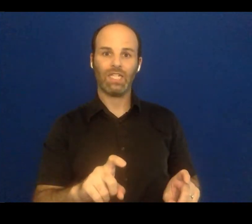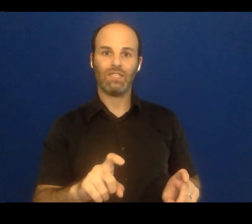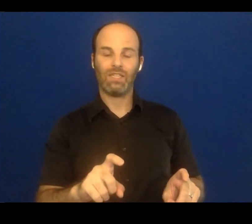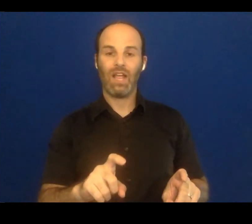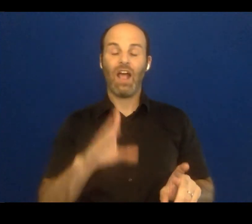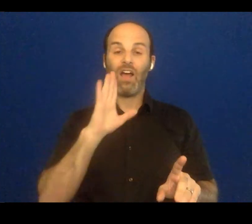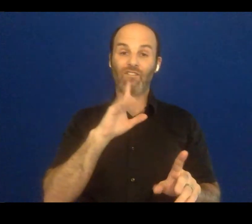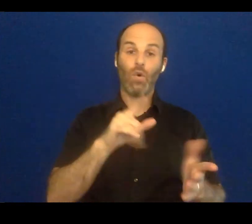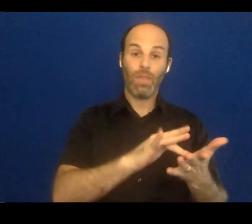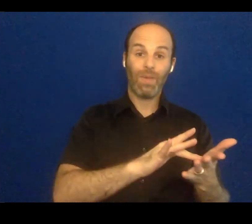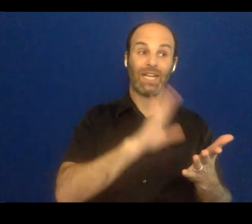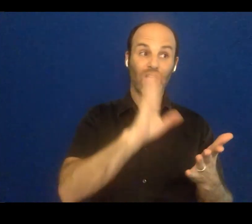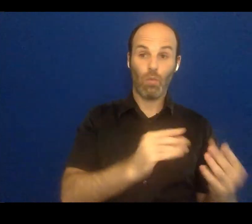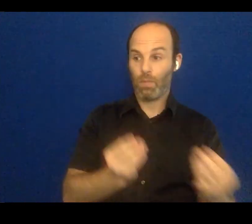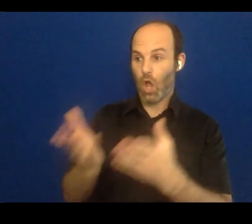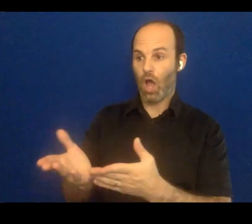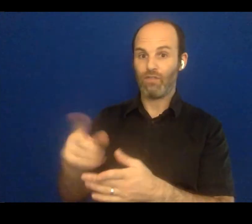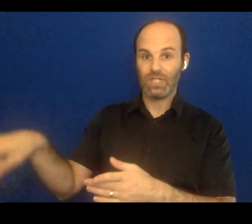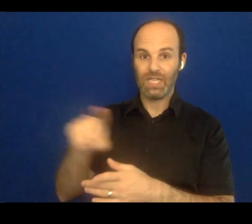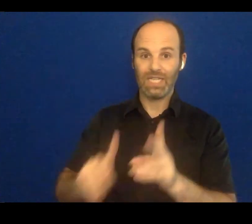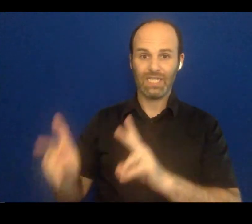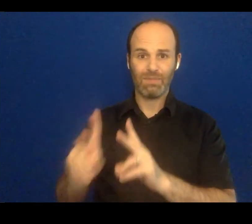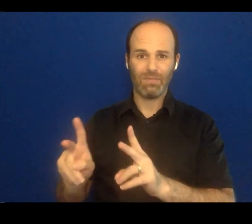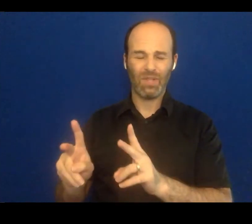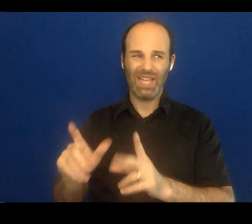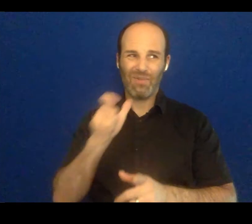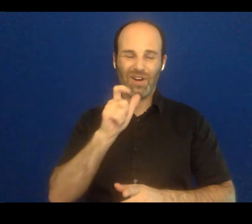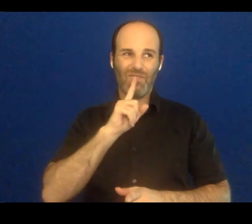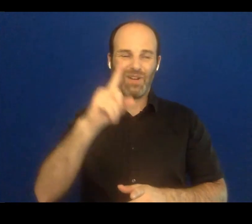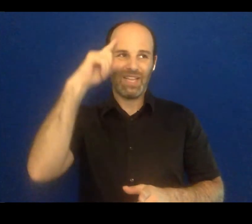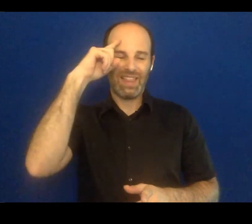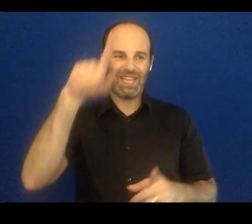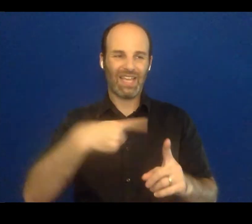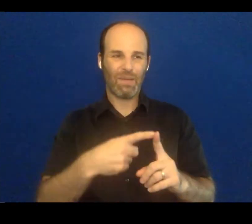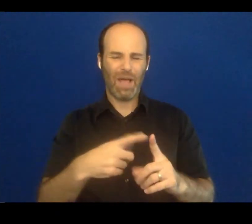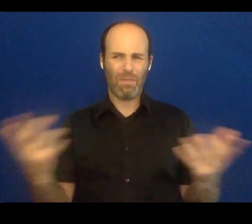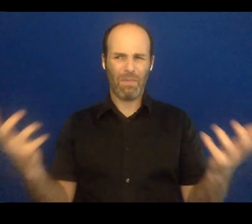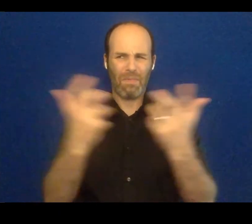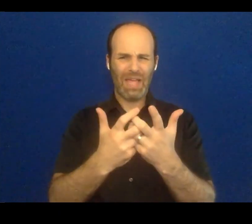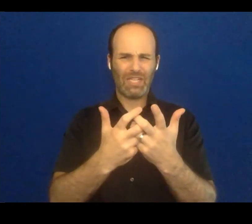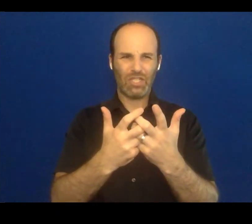THE TREATMENTS. NOT THINKING ABOUT THAT MATCHING UP WHO IS ALLOWED TO BE IN THE